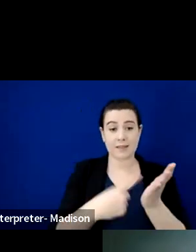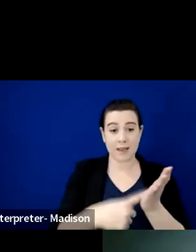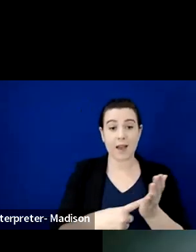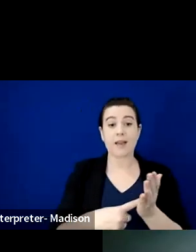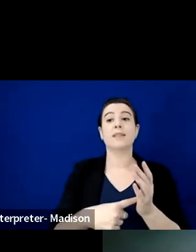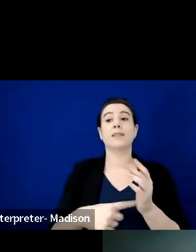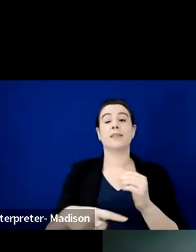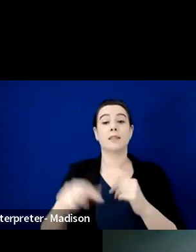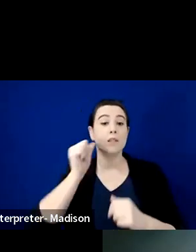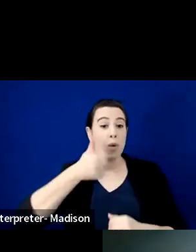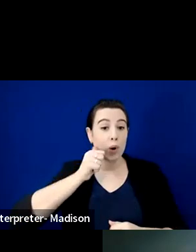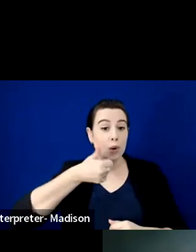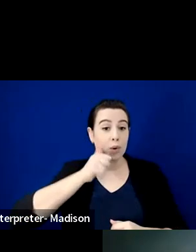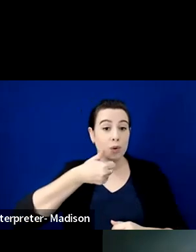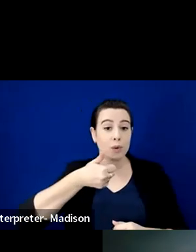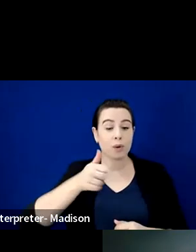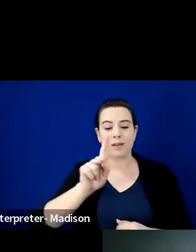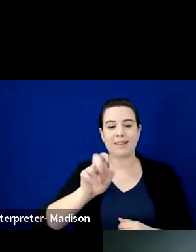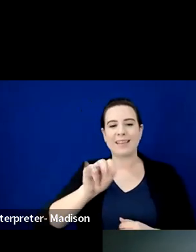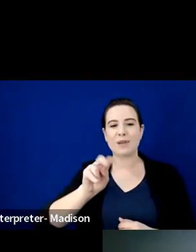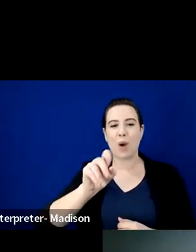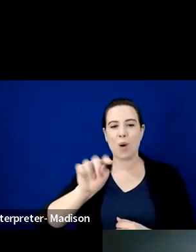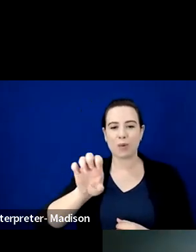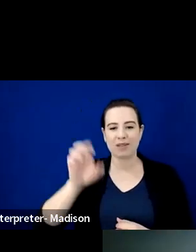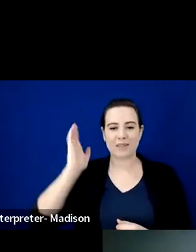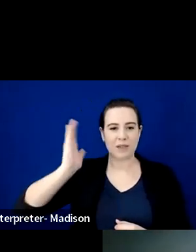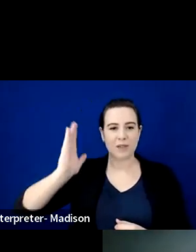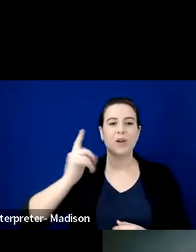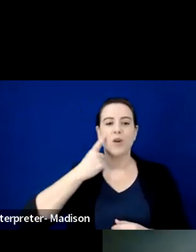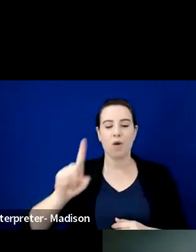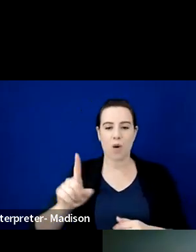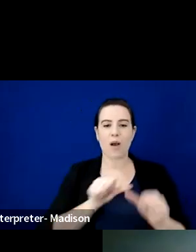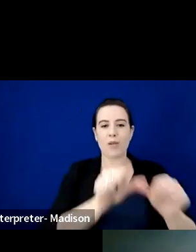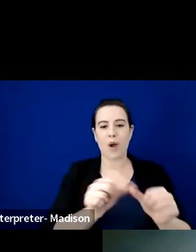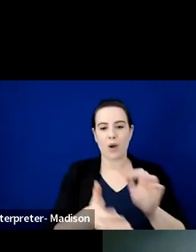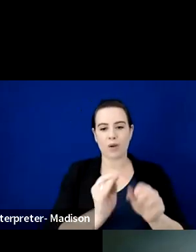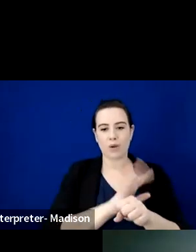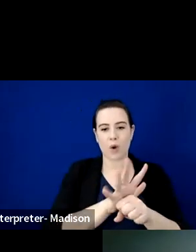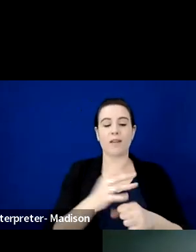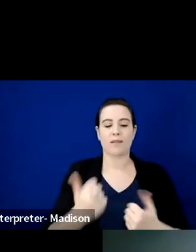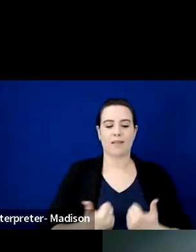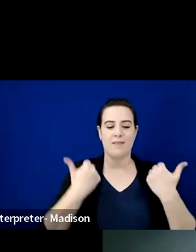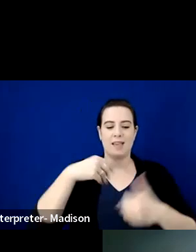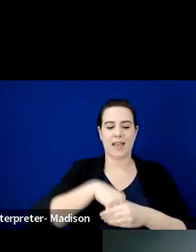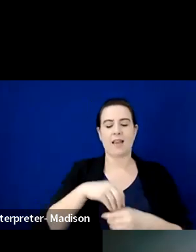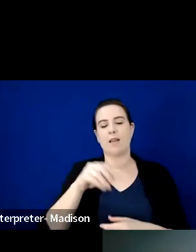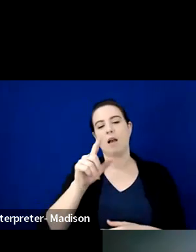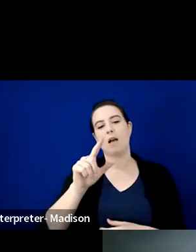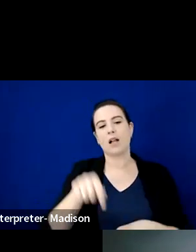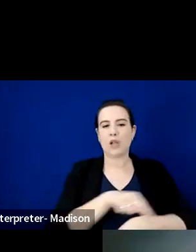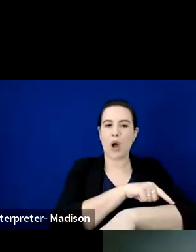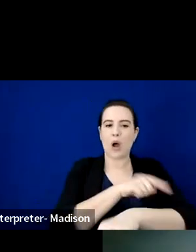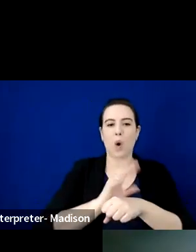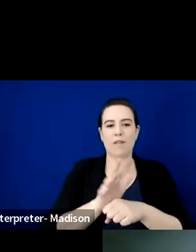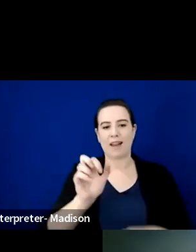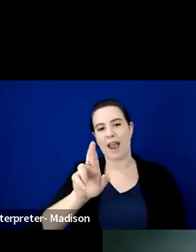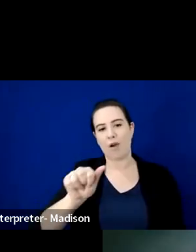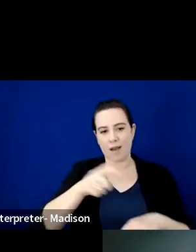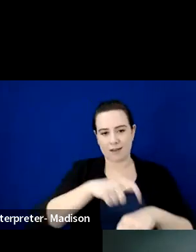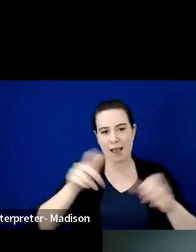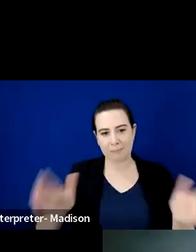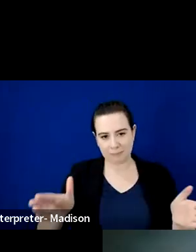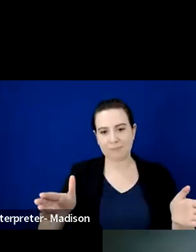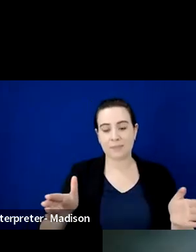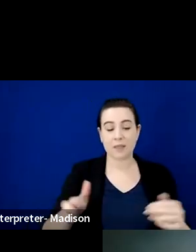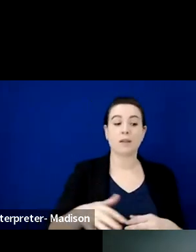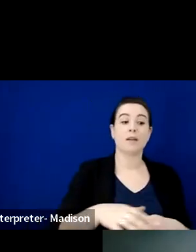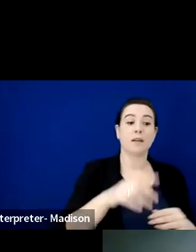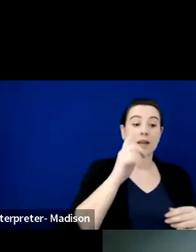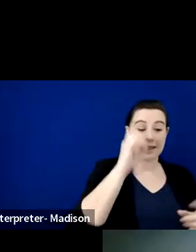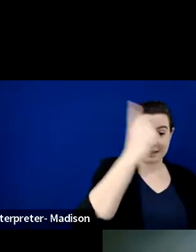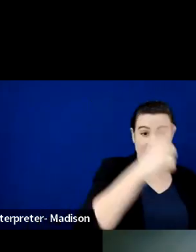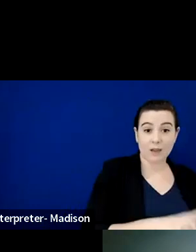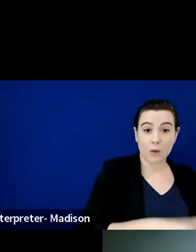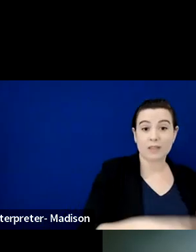I want to make a note of something that was added in the chat from Elissa early on in our conversation as we have touched upon COVID-19 and the pandemic a lot here.